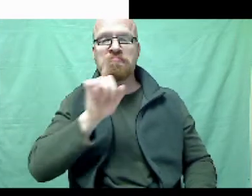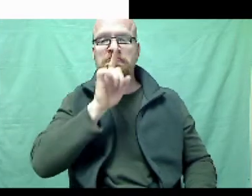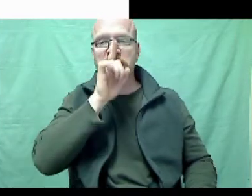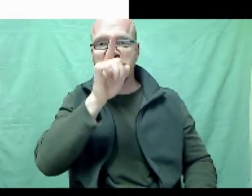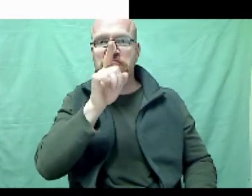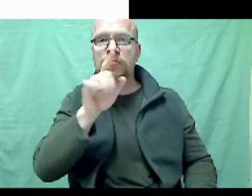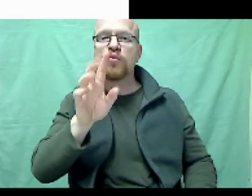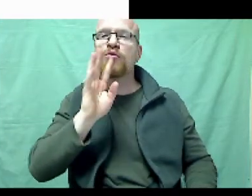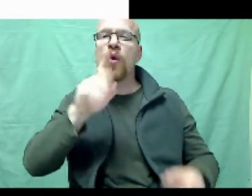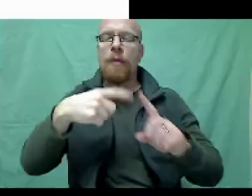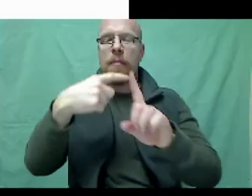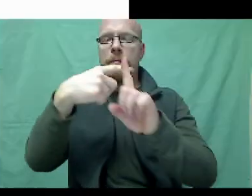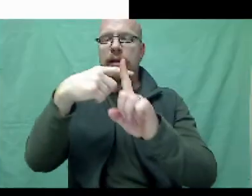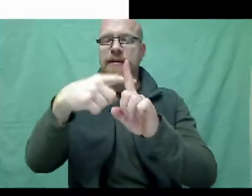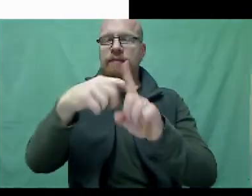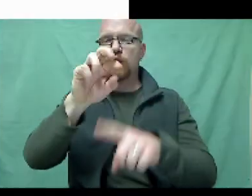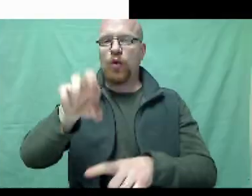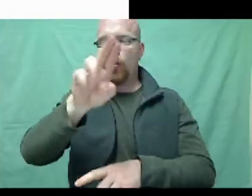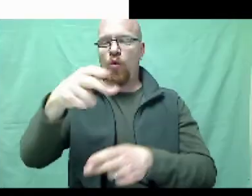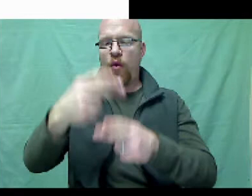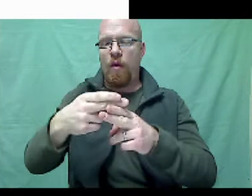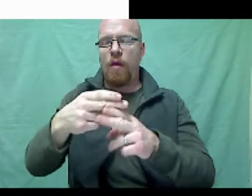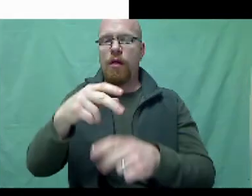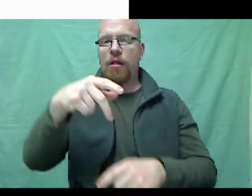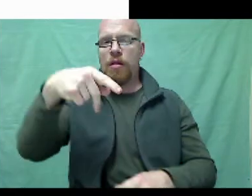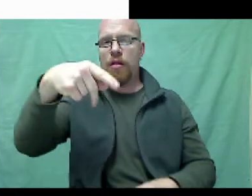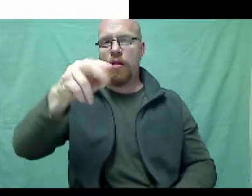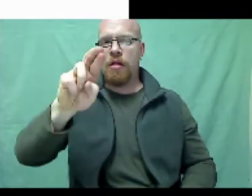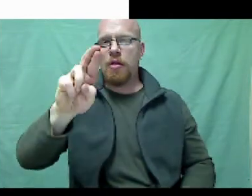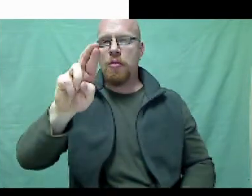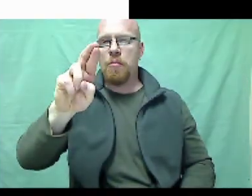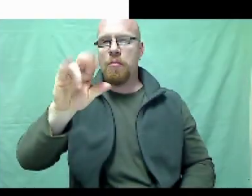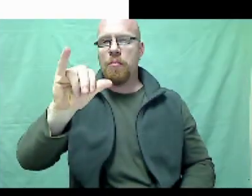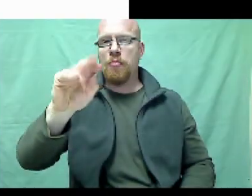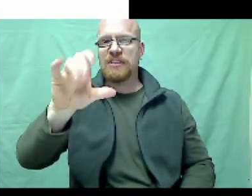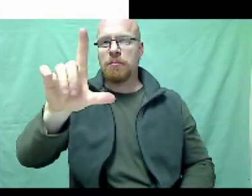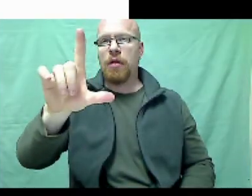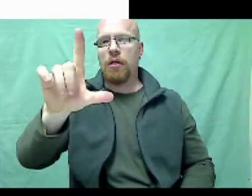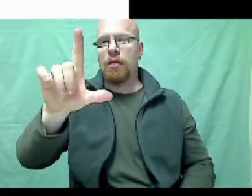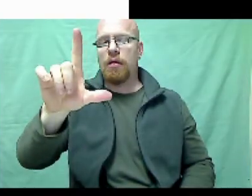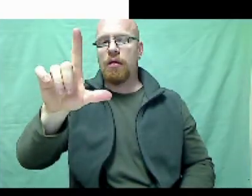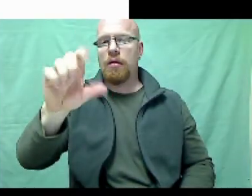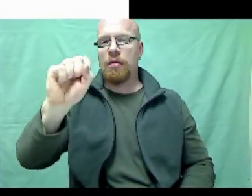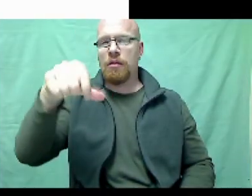we're going to focus on the positive square roots. It's called the principle square root, the one we always think about first.